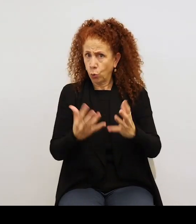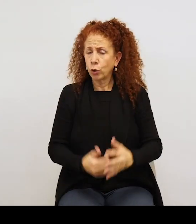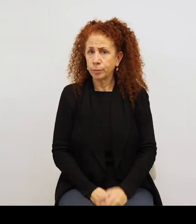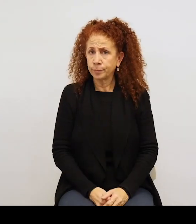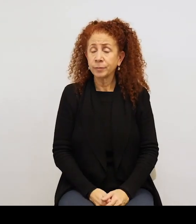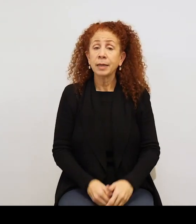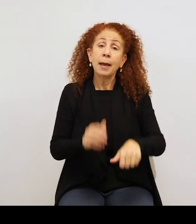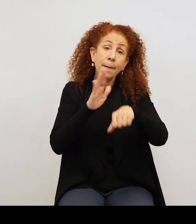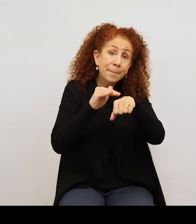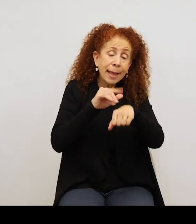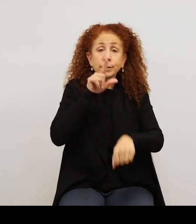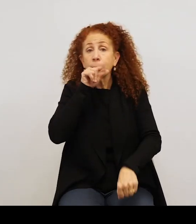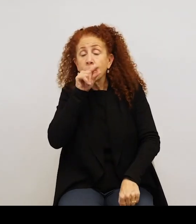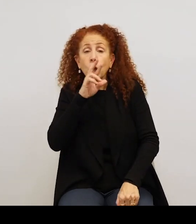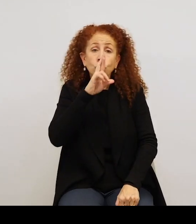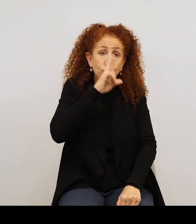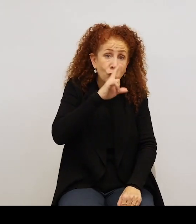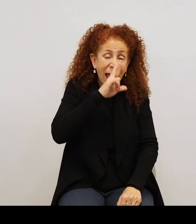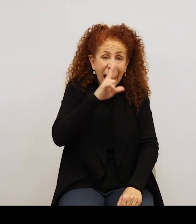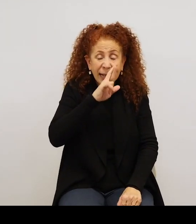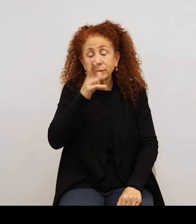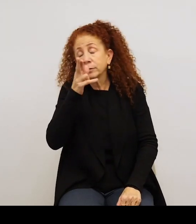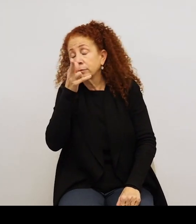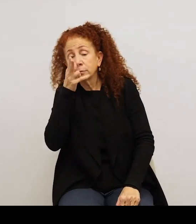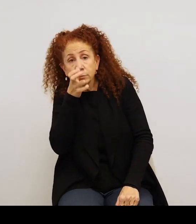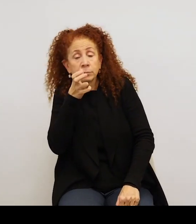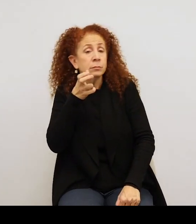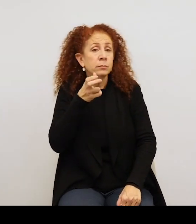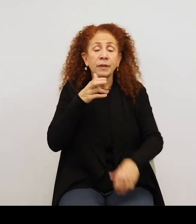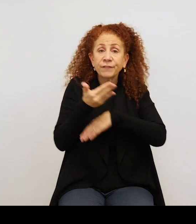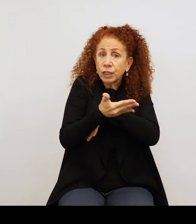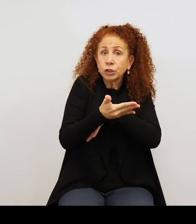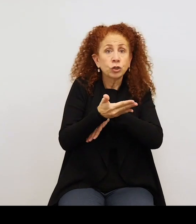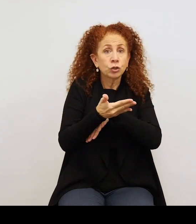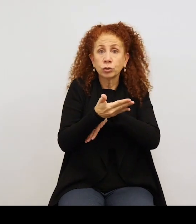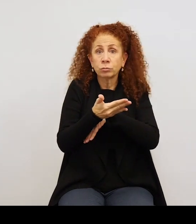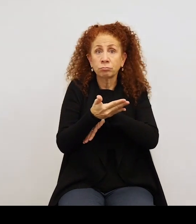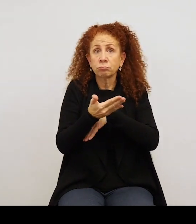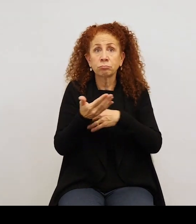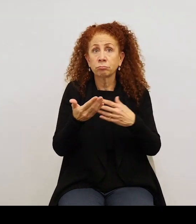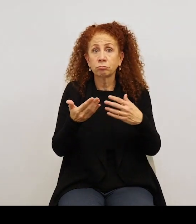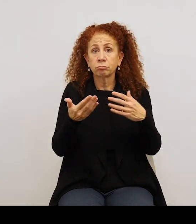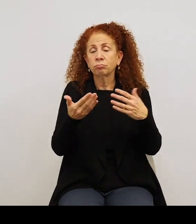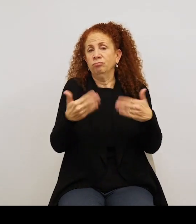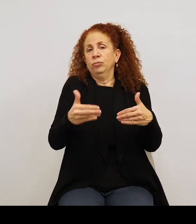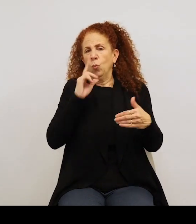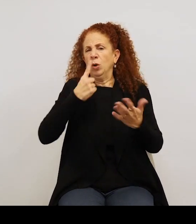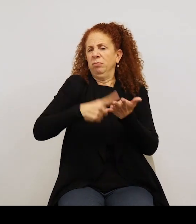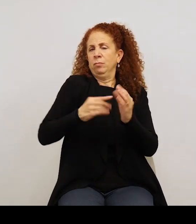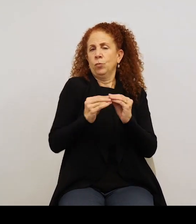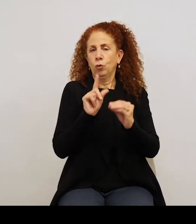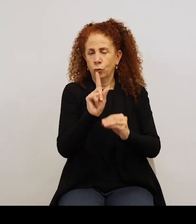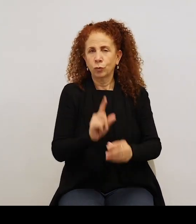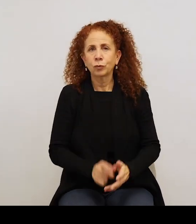pets, birds, rats, vermin, insects, fish. We'll get back to that.